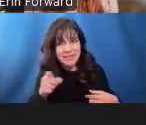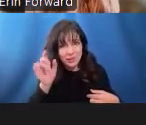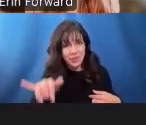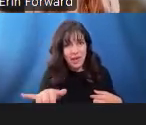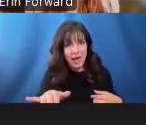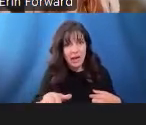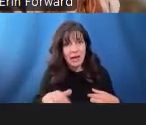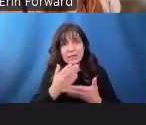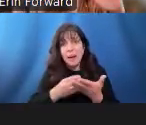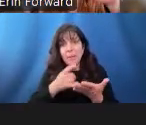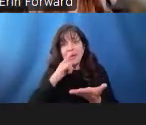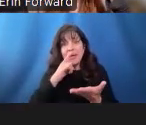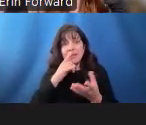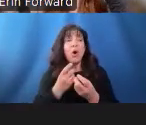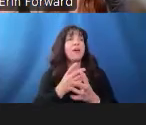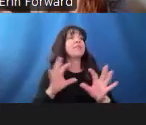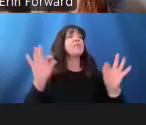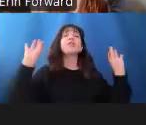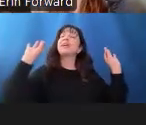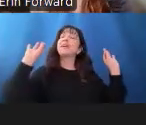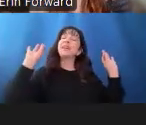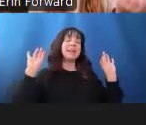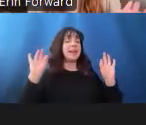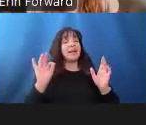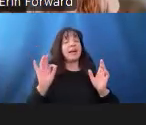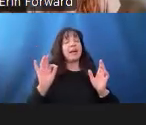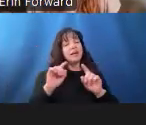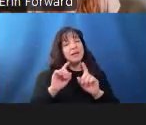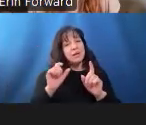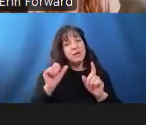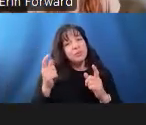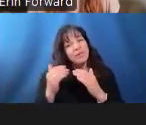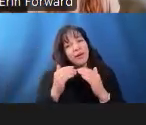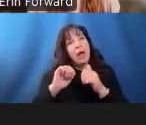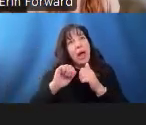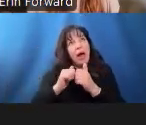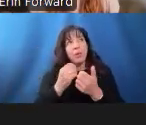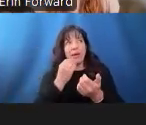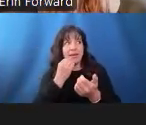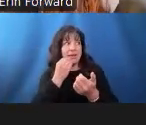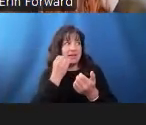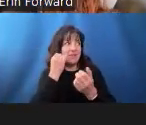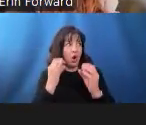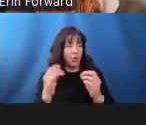kids are a little more free. And so thinking, like, okay, but to be fair, how do I eat when, like, no one's watching me? I